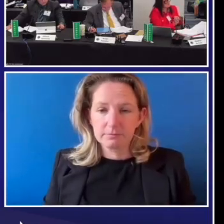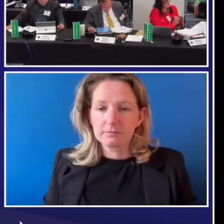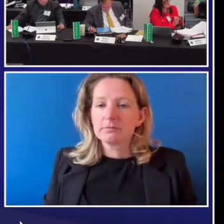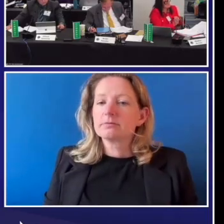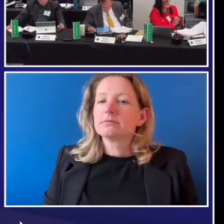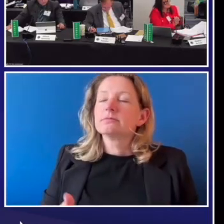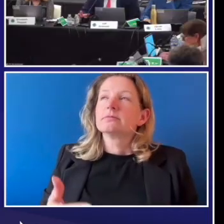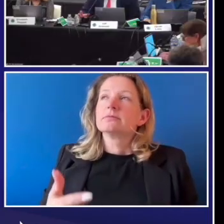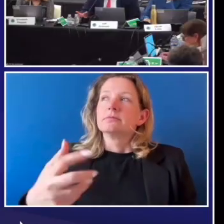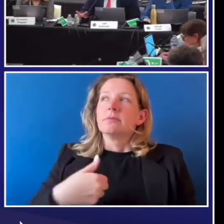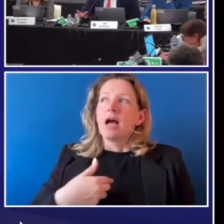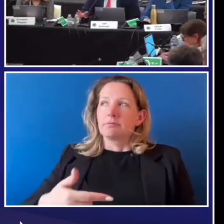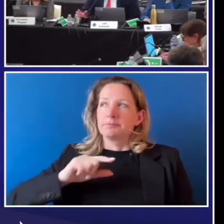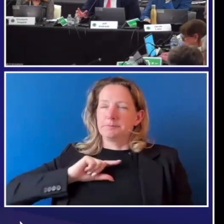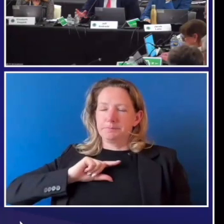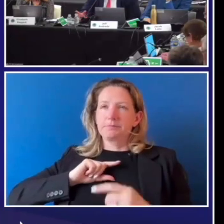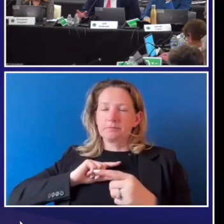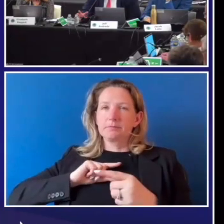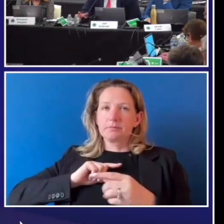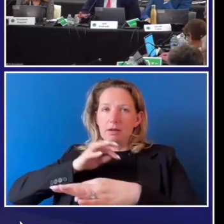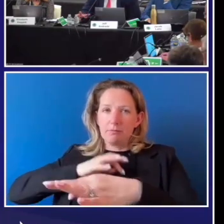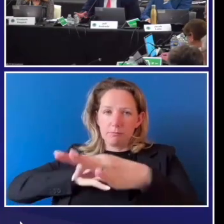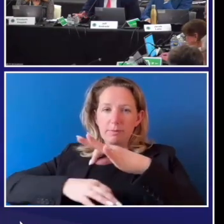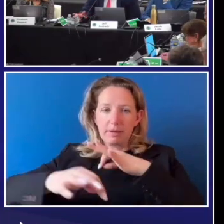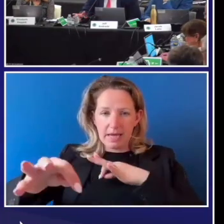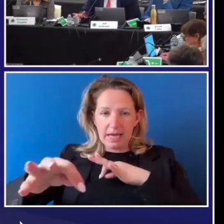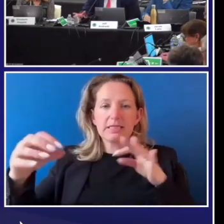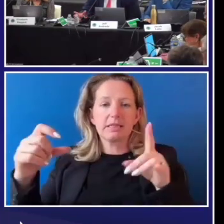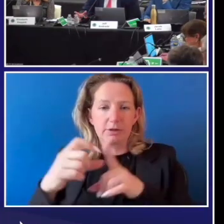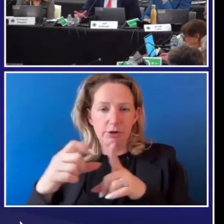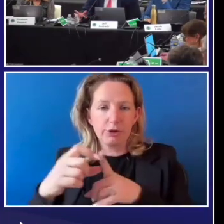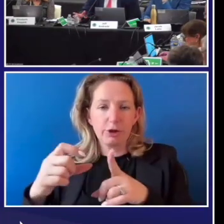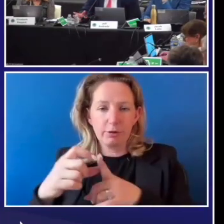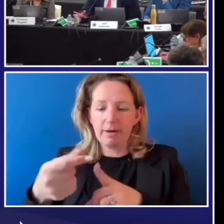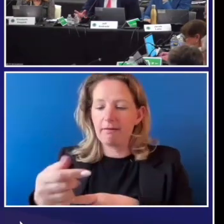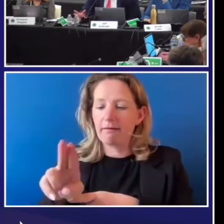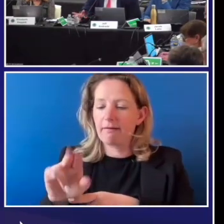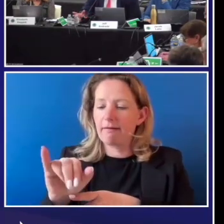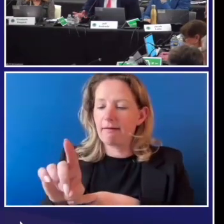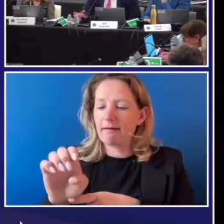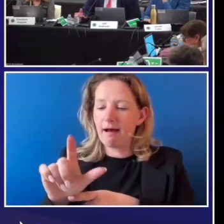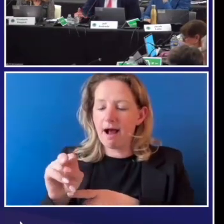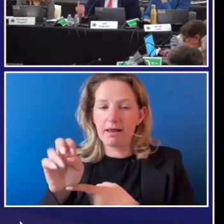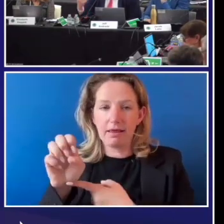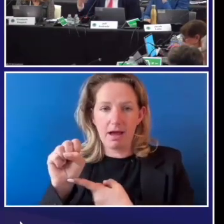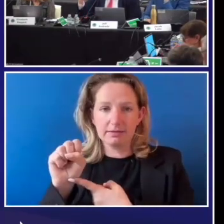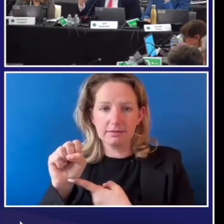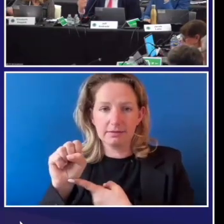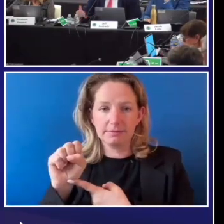Um, it's a it's a replacement to the term guidelines. And so what we're looking for here is clear